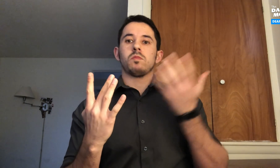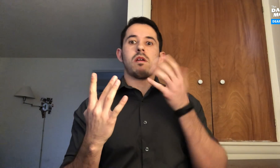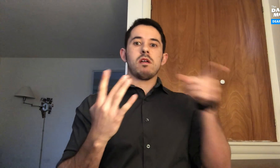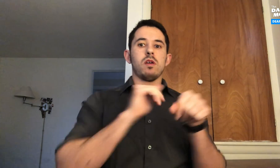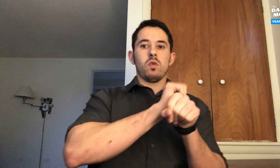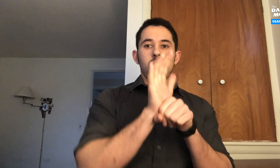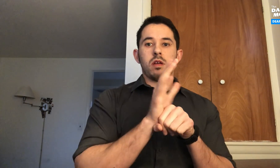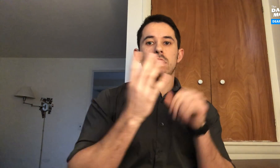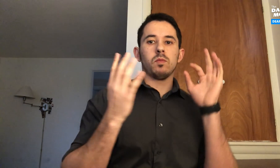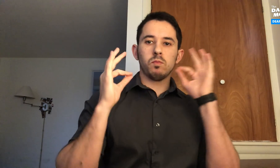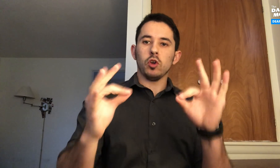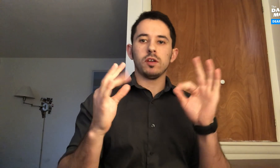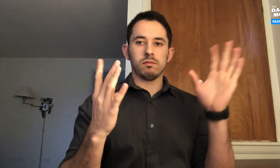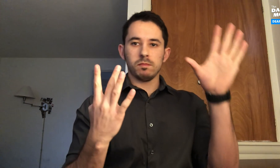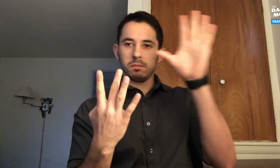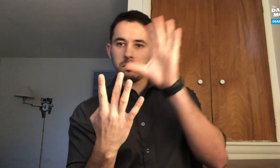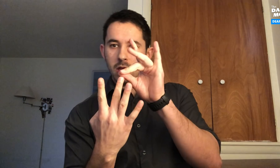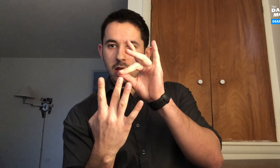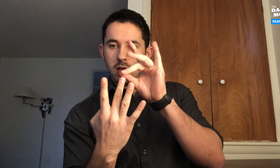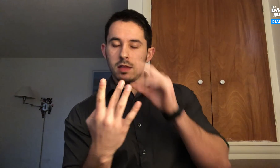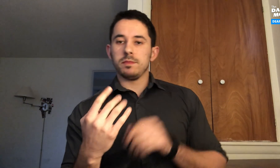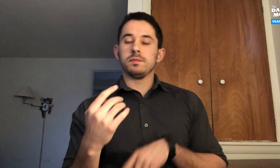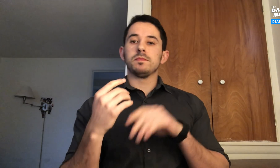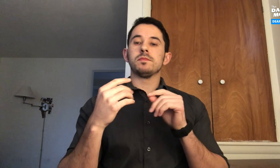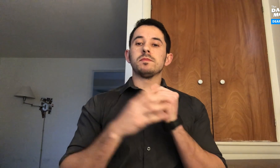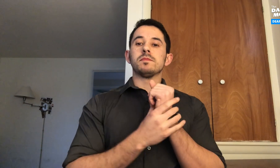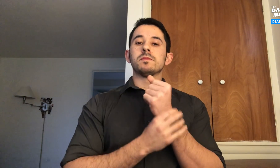That’s what the SARS CoV-2 perfectly fits in.